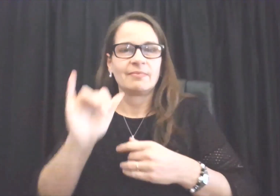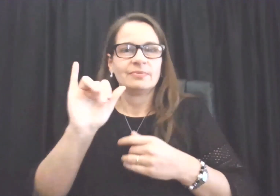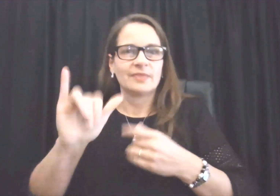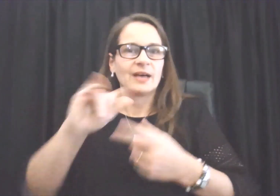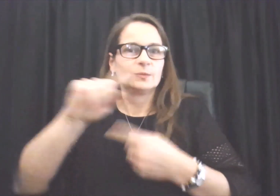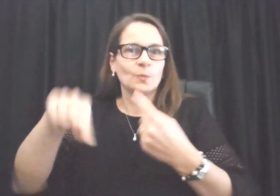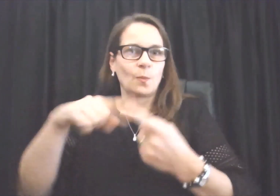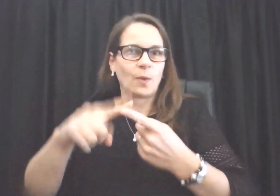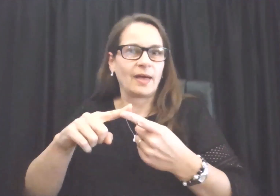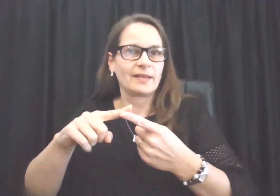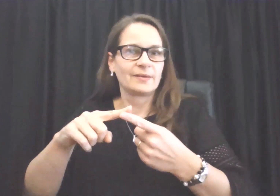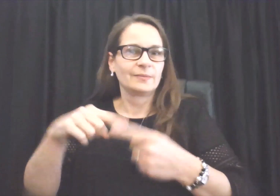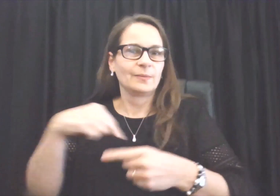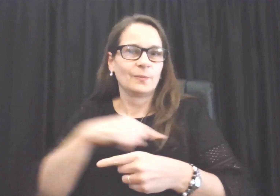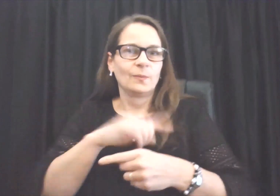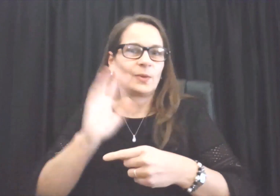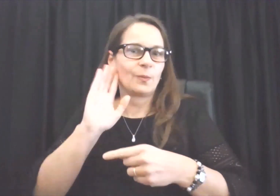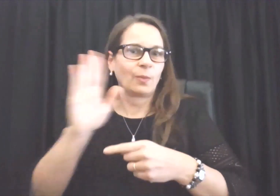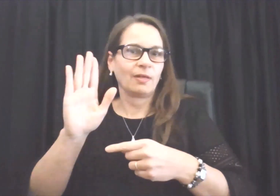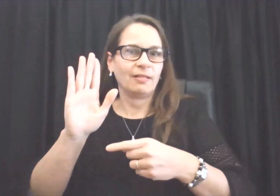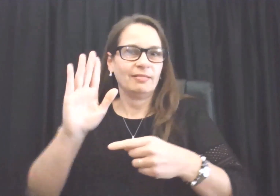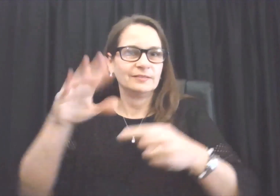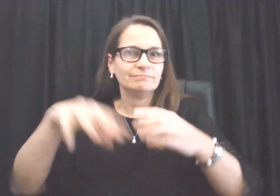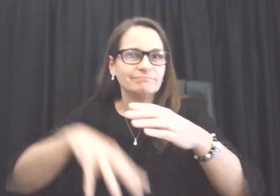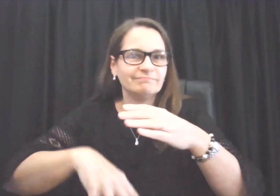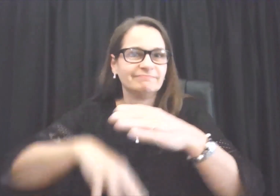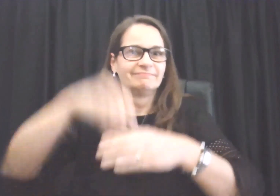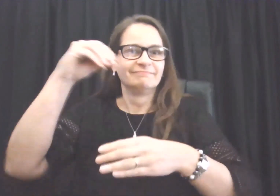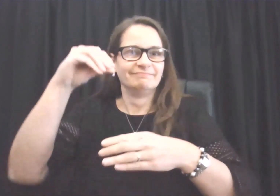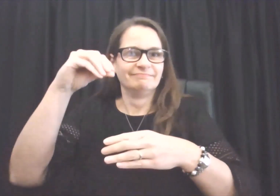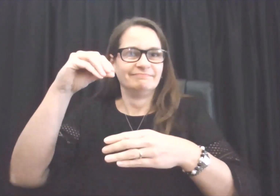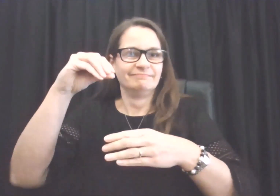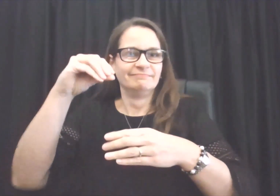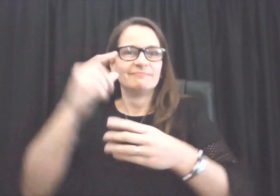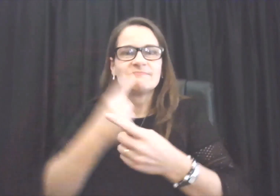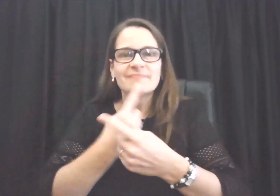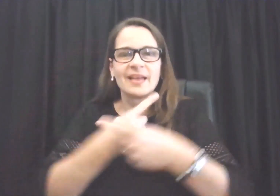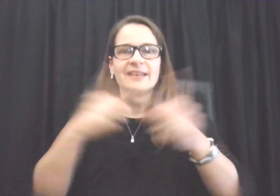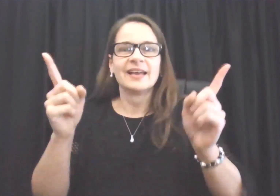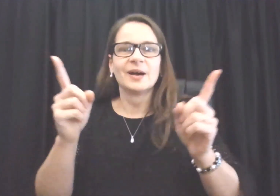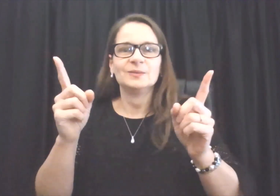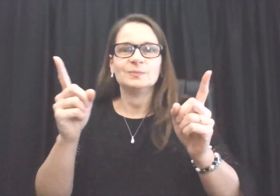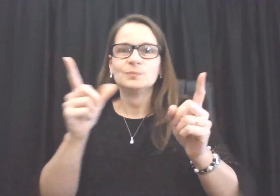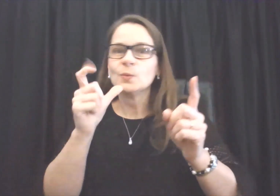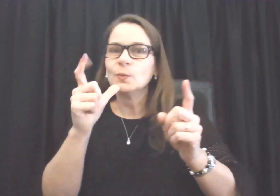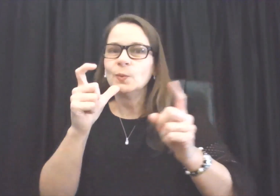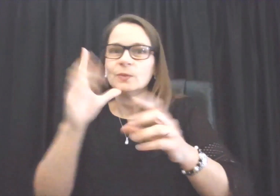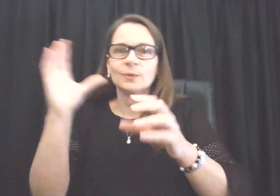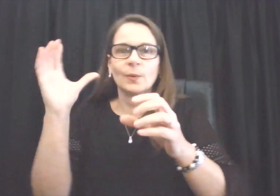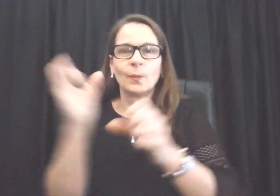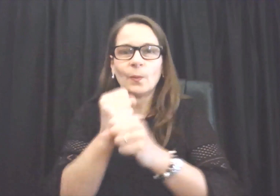have that coffee hour and that's when we'll be drawing the names and announcing the winners